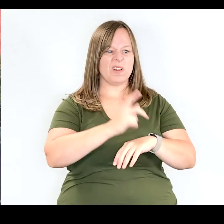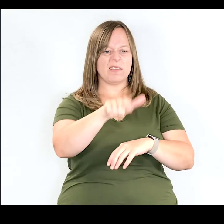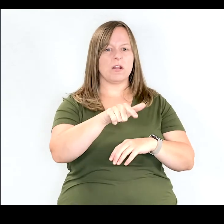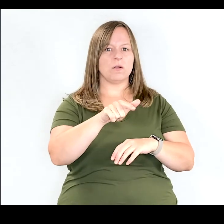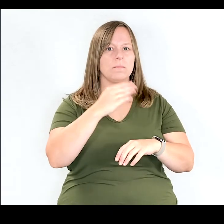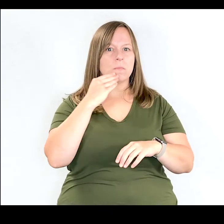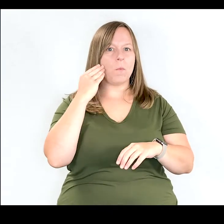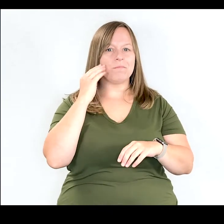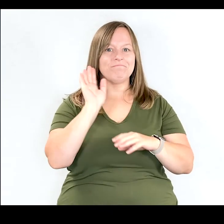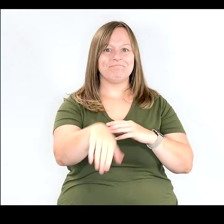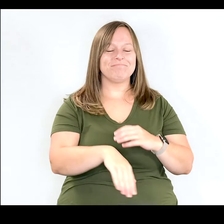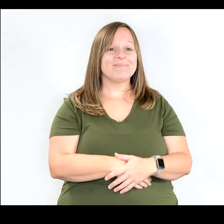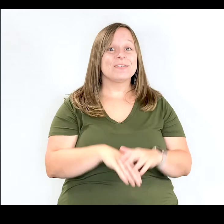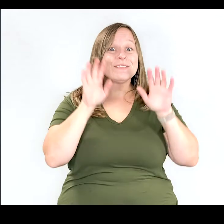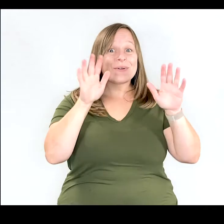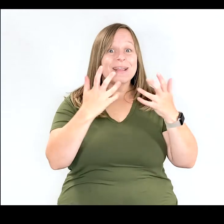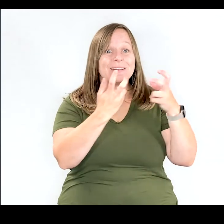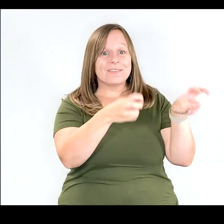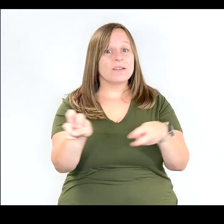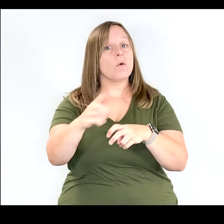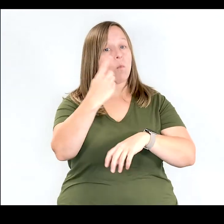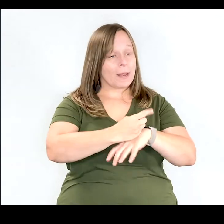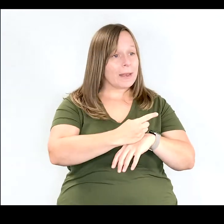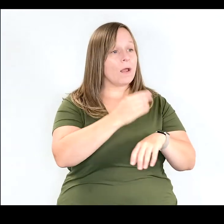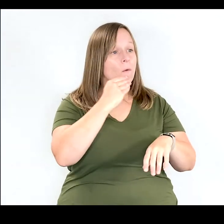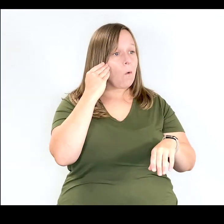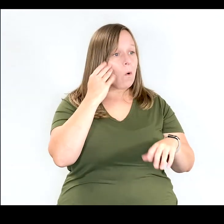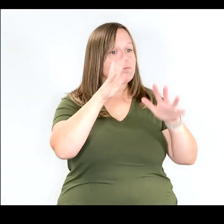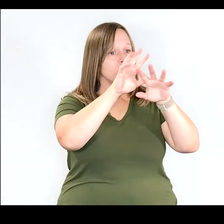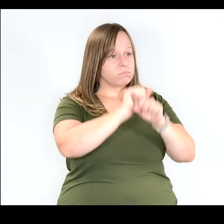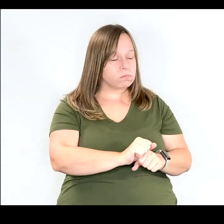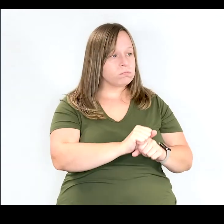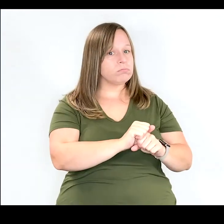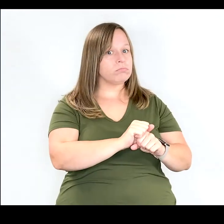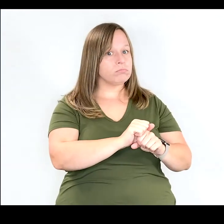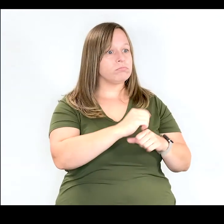Two days later, she went home. And it was a great transition because she got a day at home to get used to the idea.